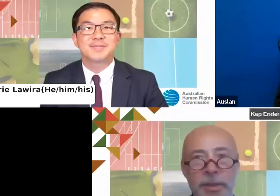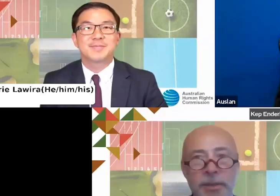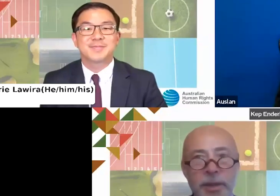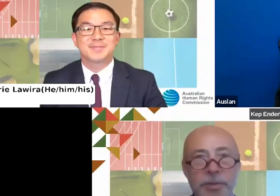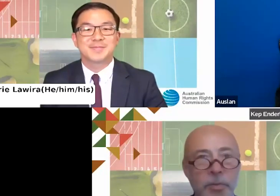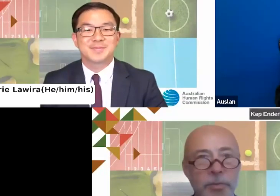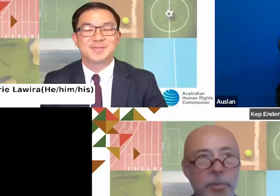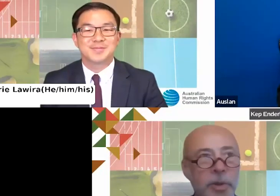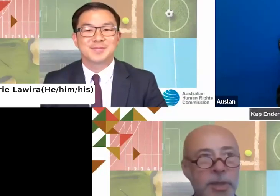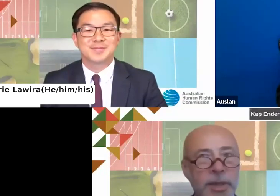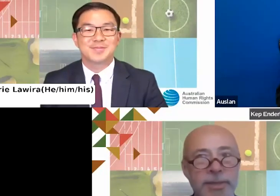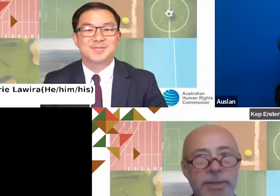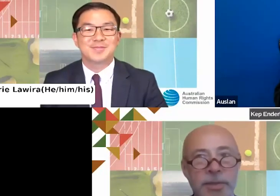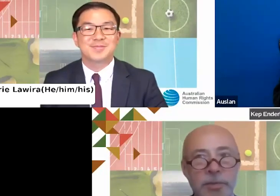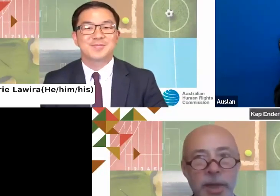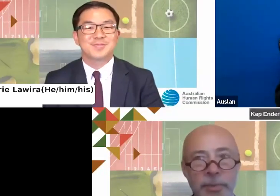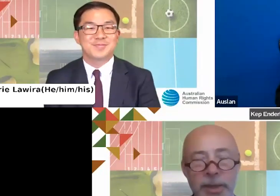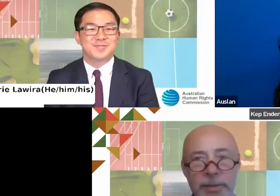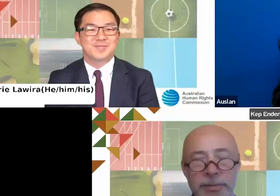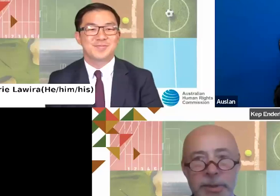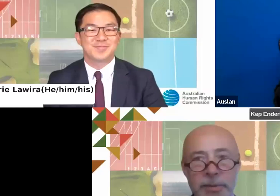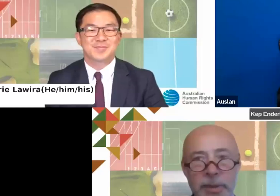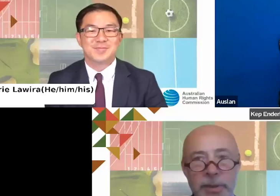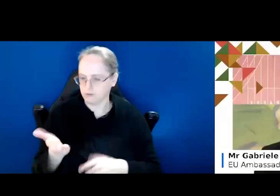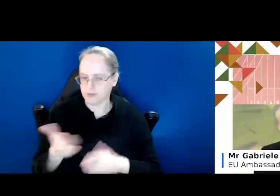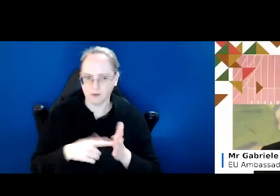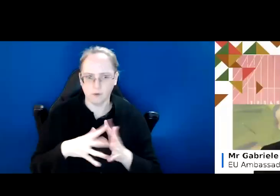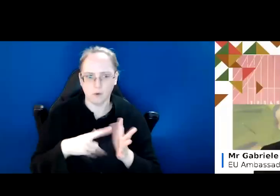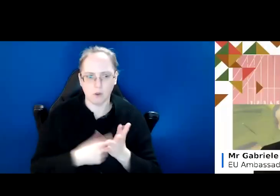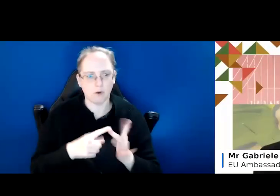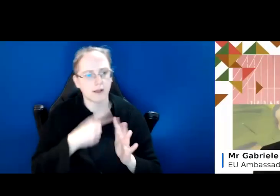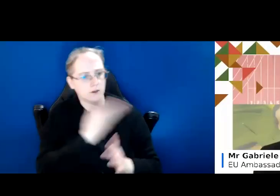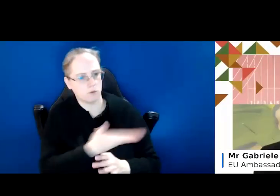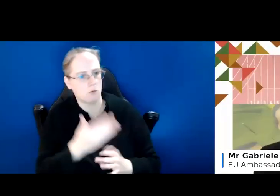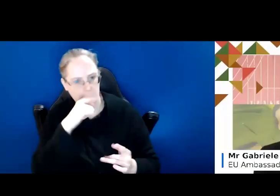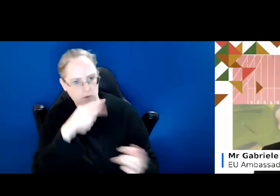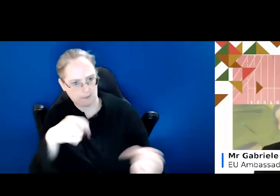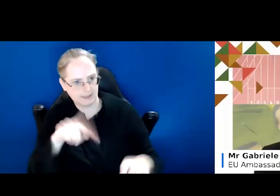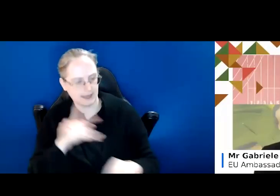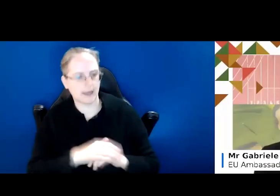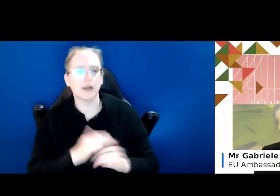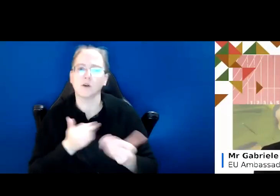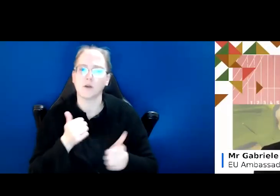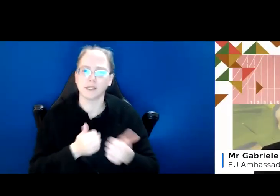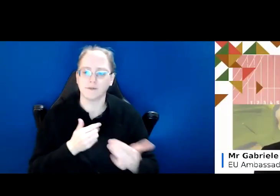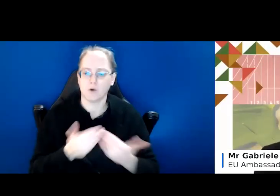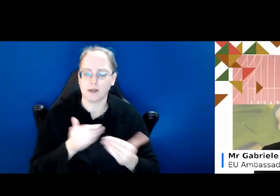And thanks to all the attendees today and and congratulations for organizing this great event today.